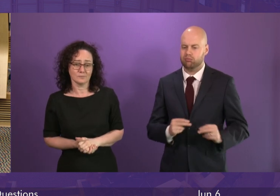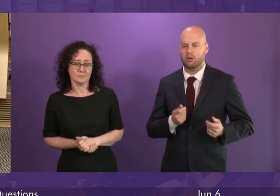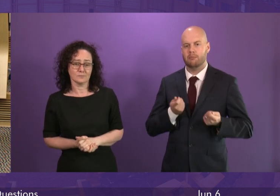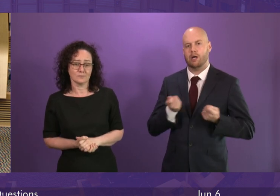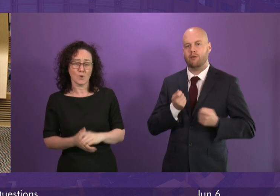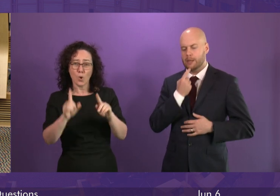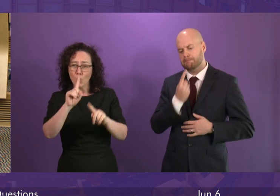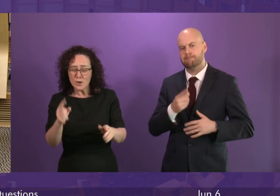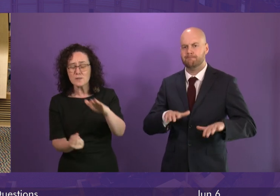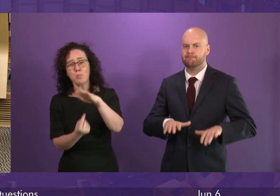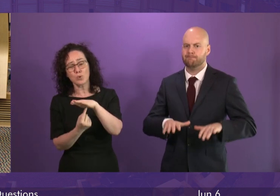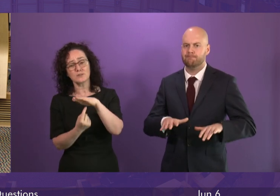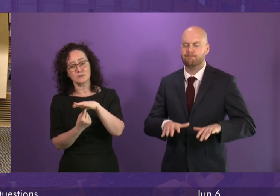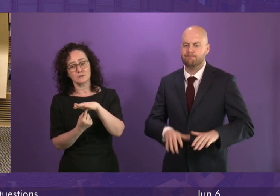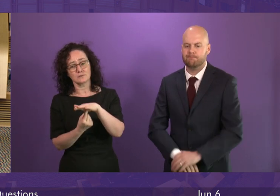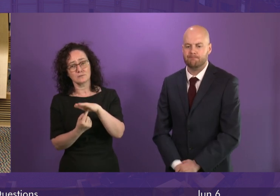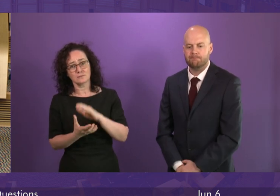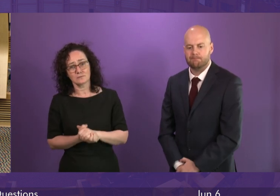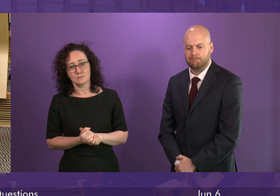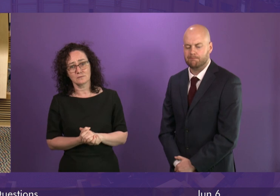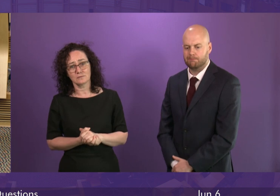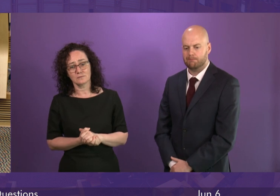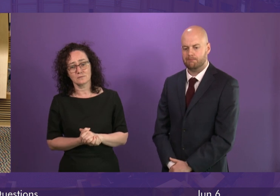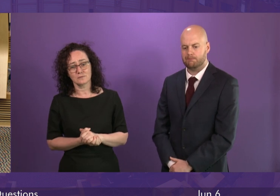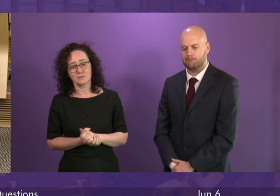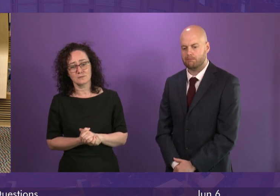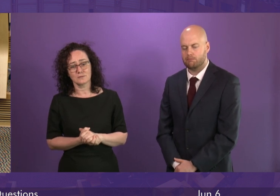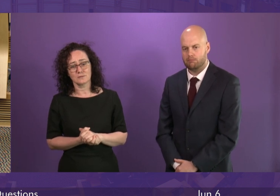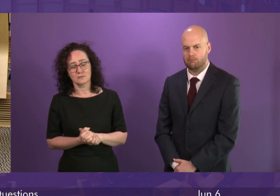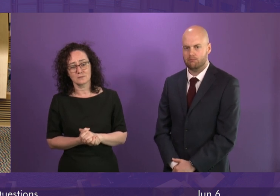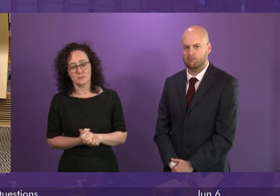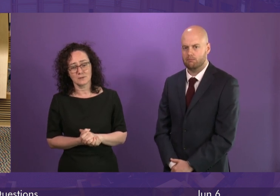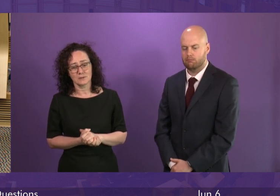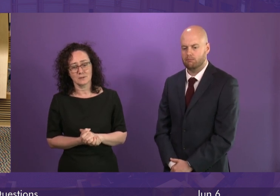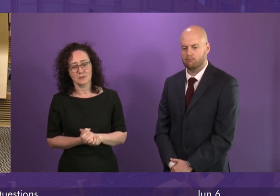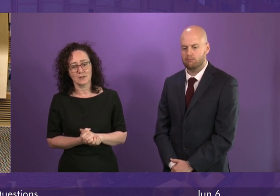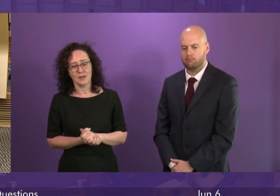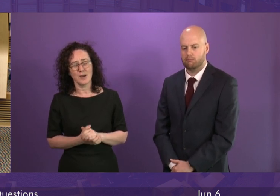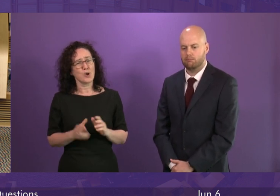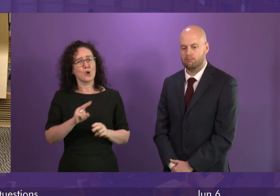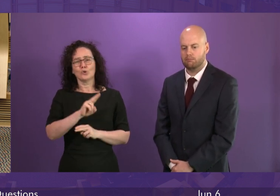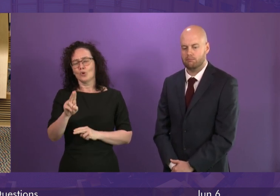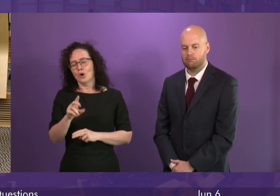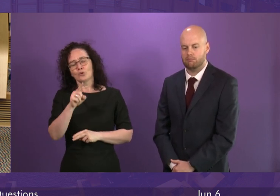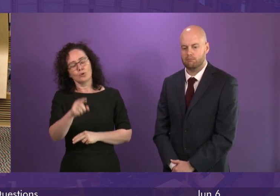Crucially, what matters is not the litany of complaints that Ruth Davidson brings to